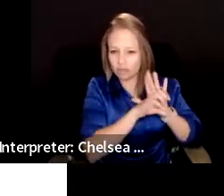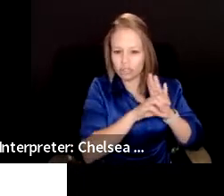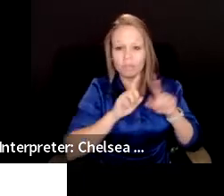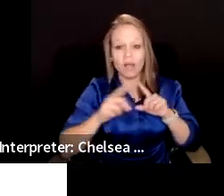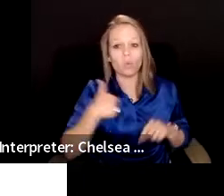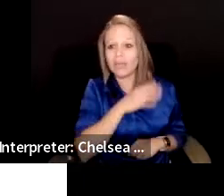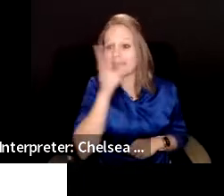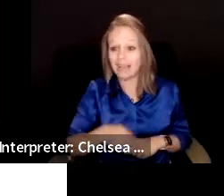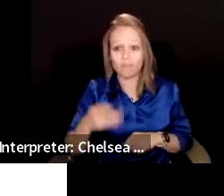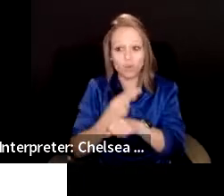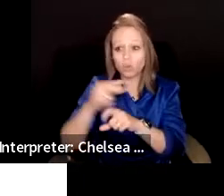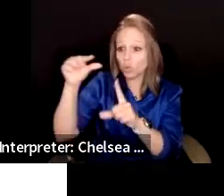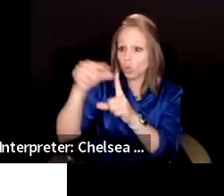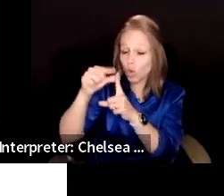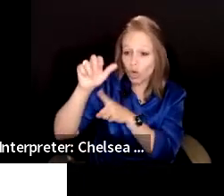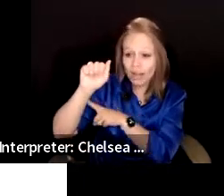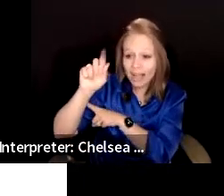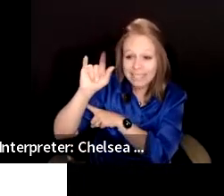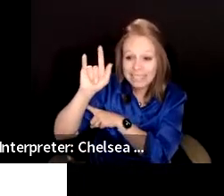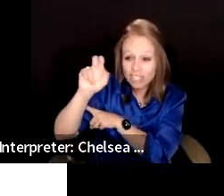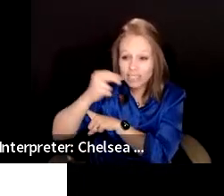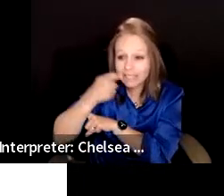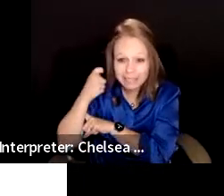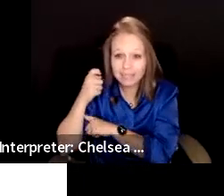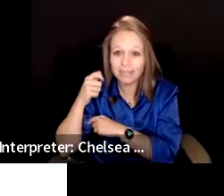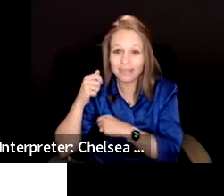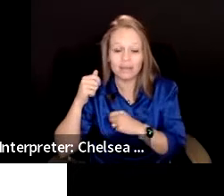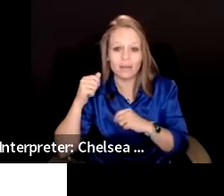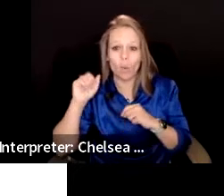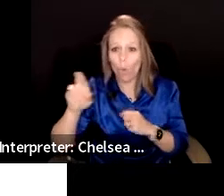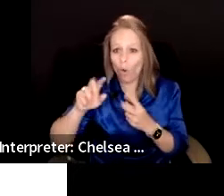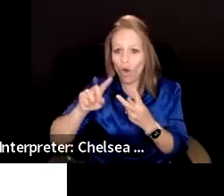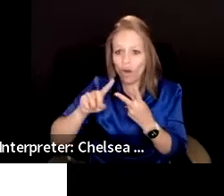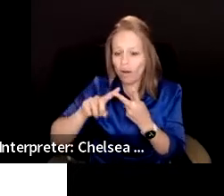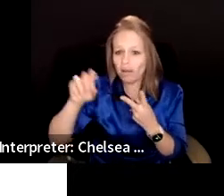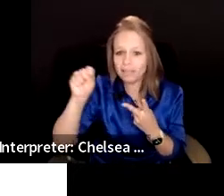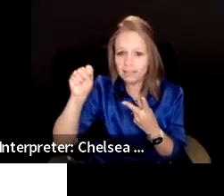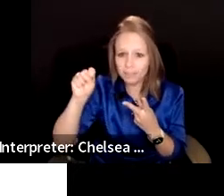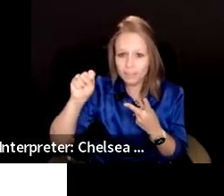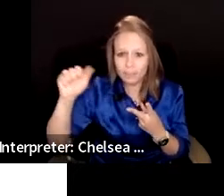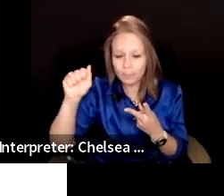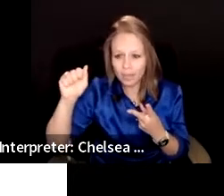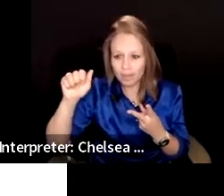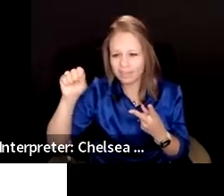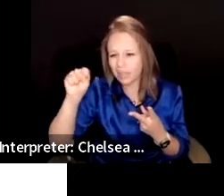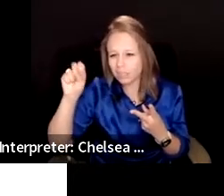because we wanted to get at these intrinsic biases about people who use.